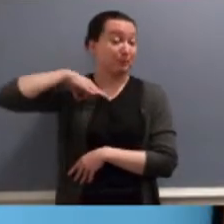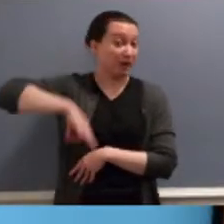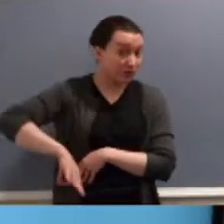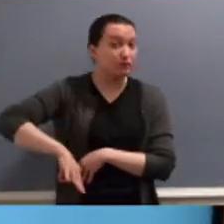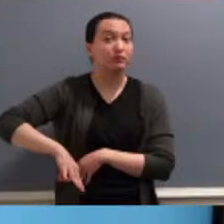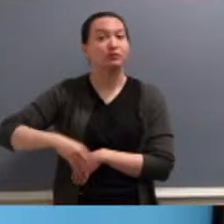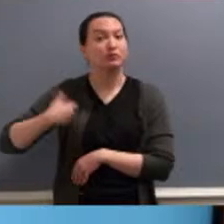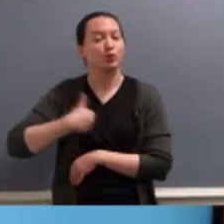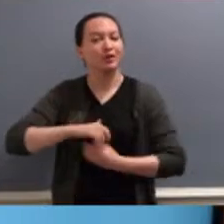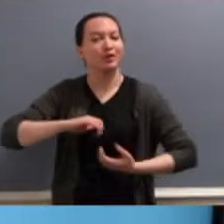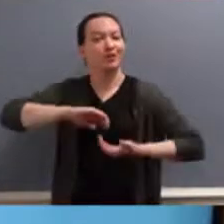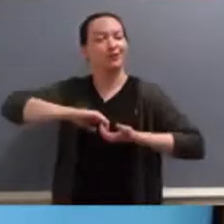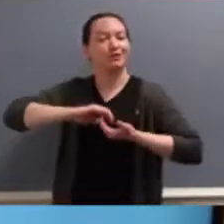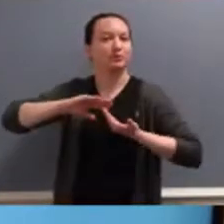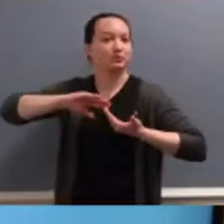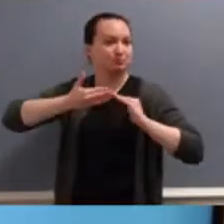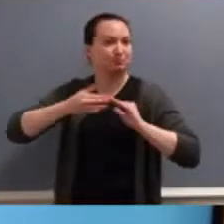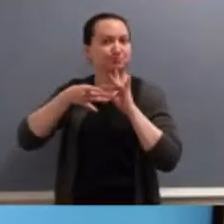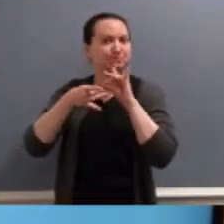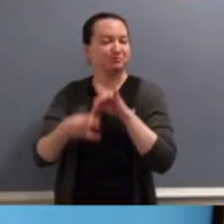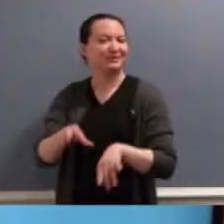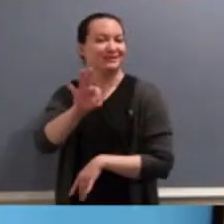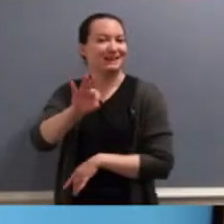to our partner communities as it relates to our 9-1-1 system